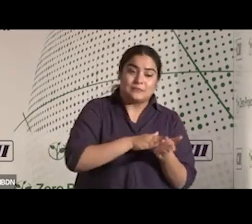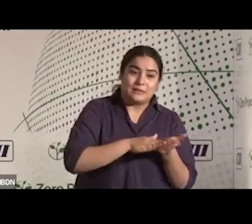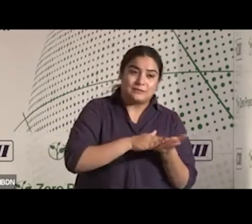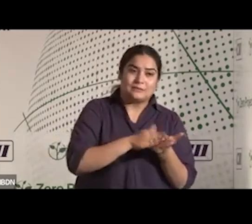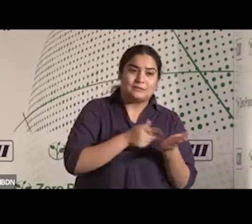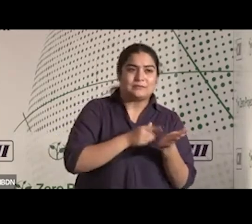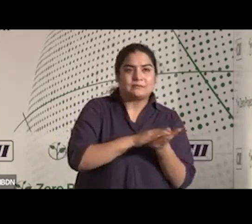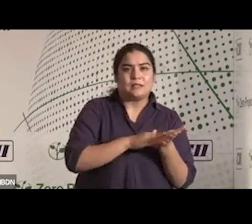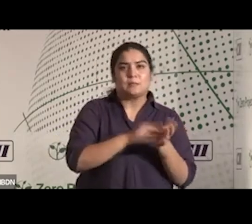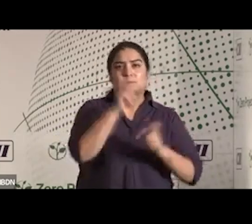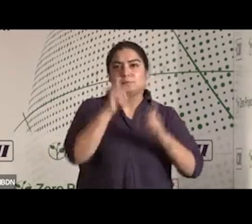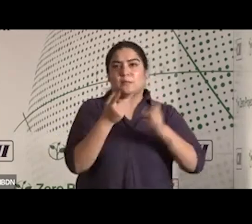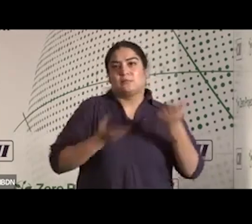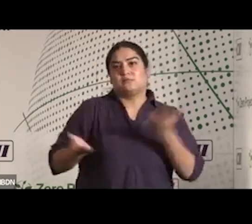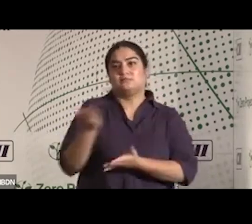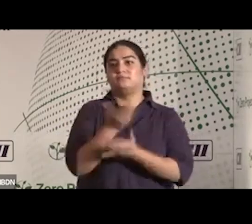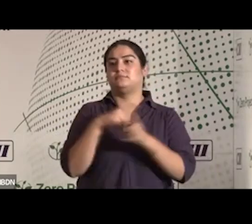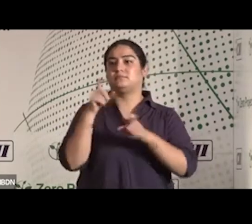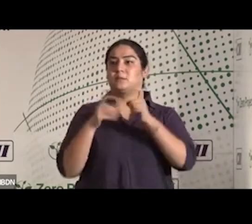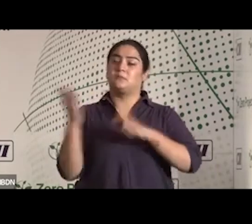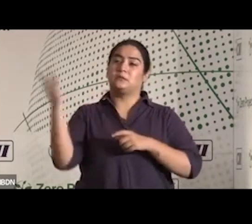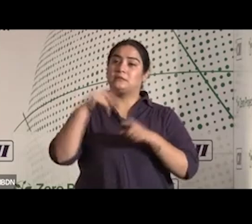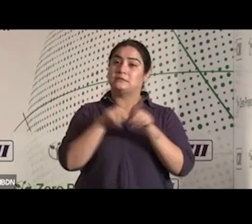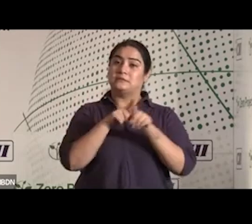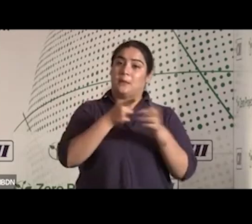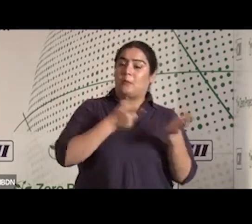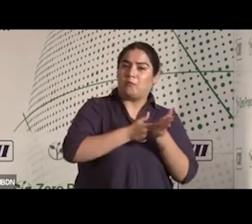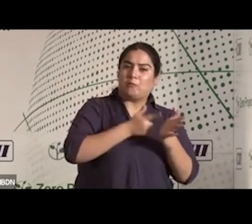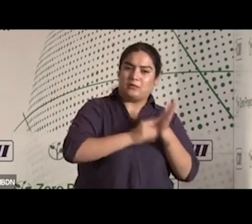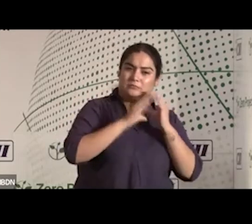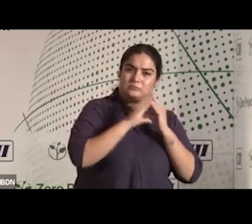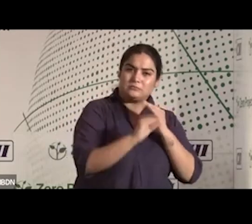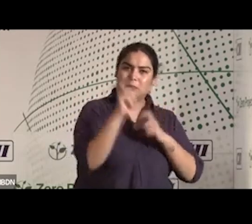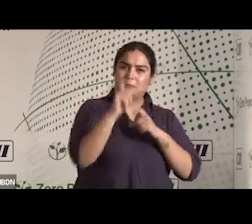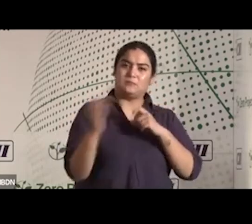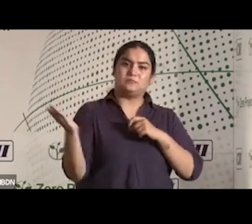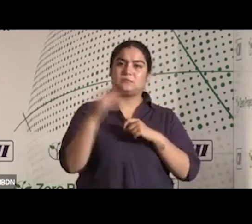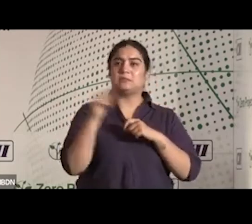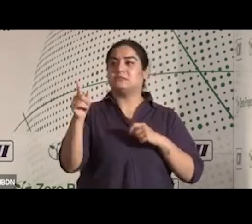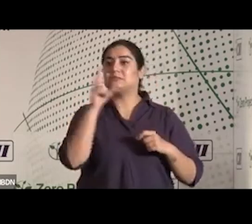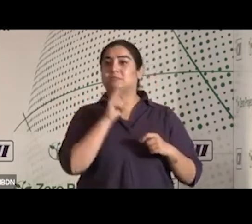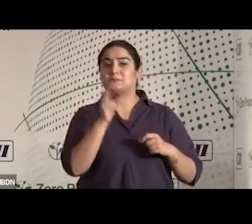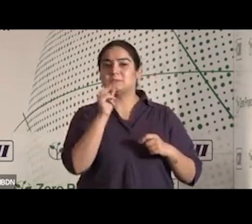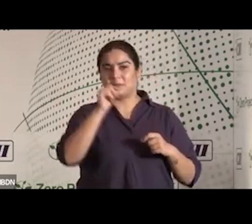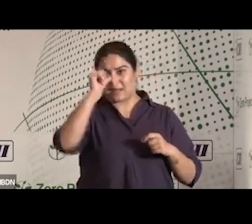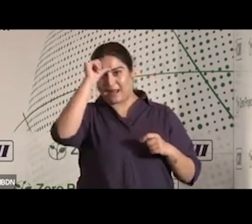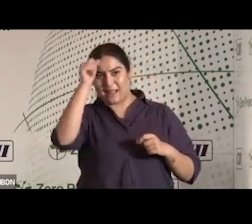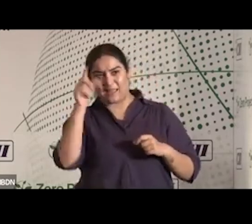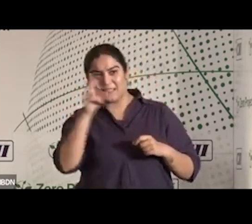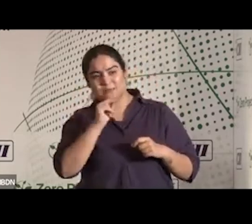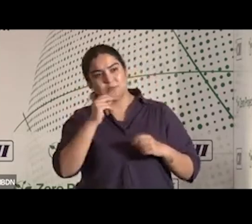So you can see there are many people who have come from the villages of India who don't speak Hindi, but they are so powerful